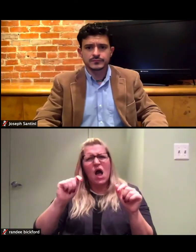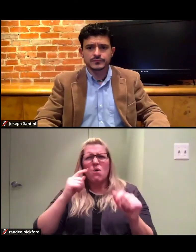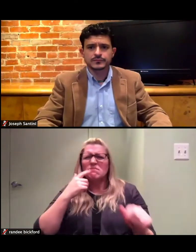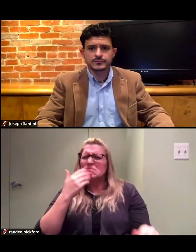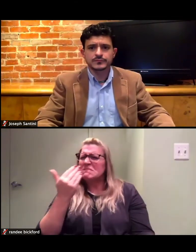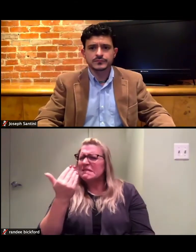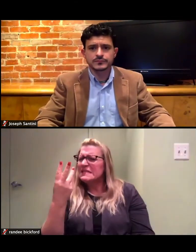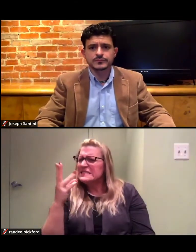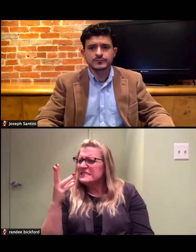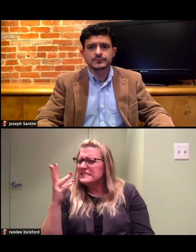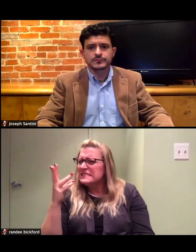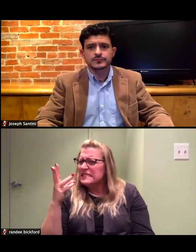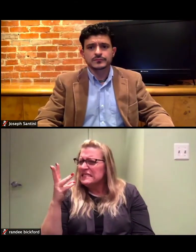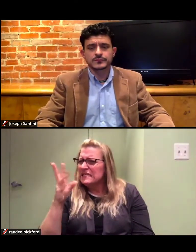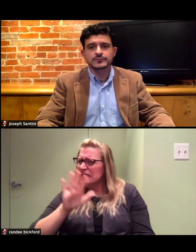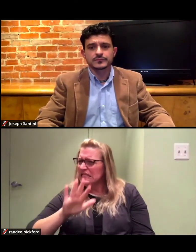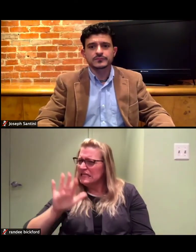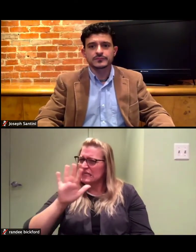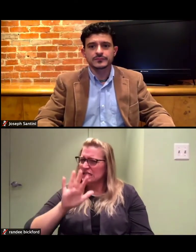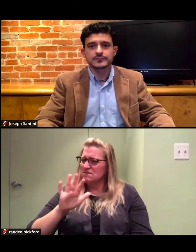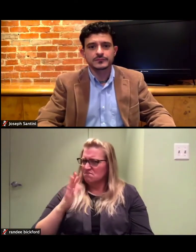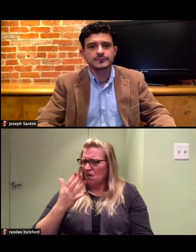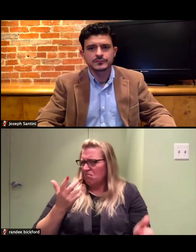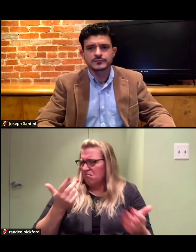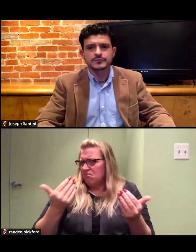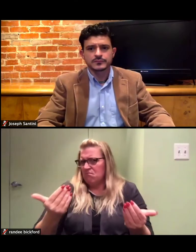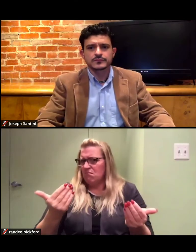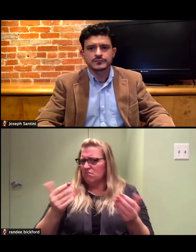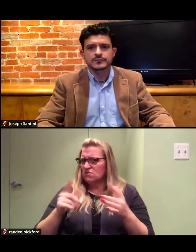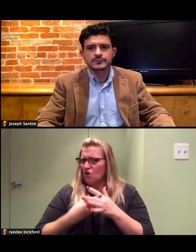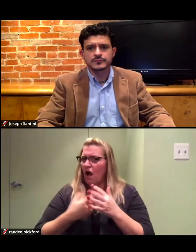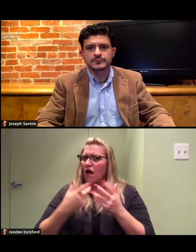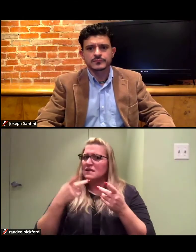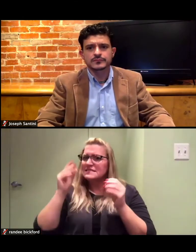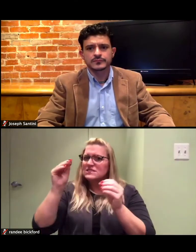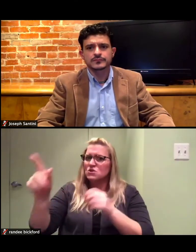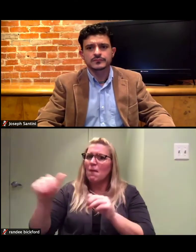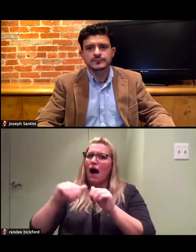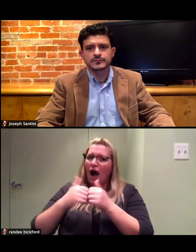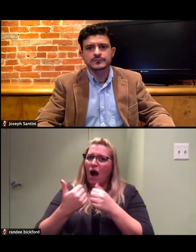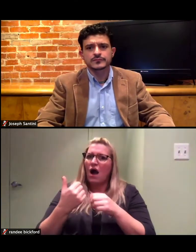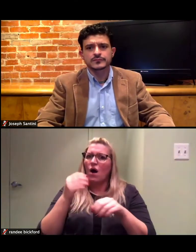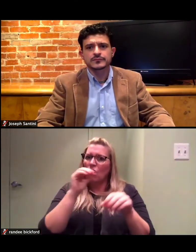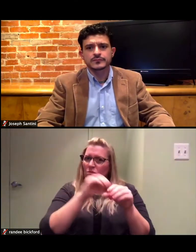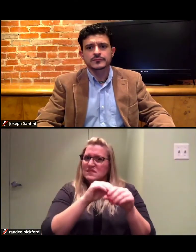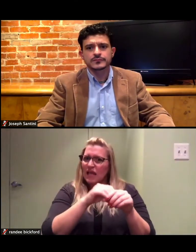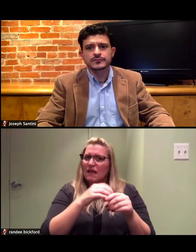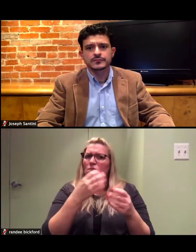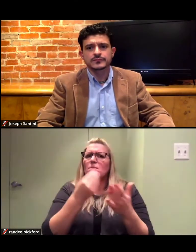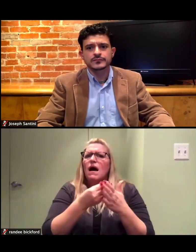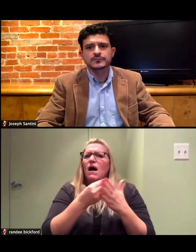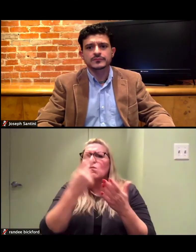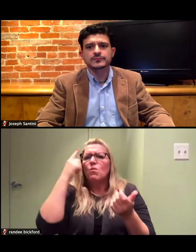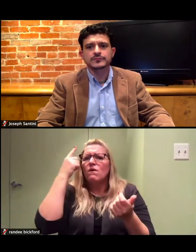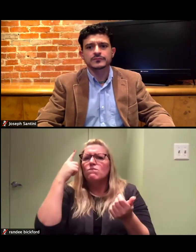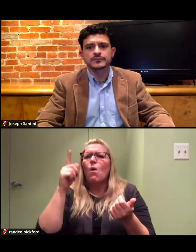but a checking account should probably be around 15 or 16 so that you can start teaching them how to use it?